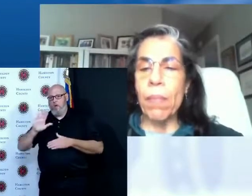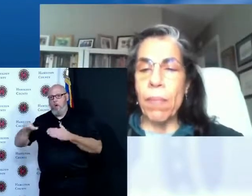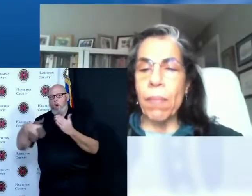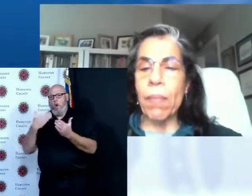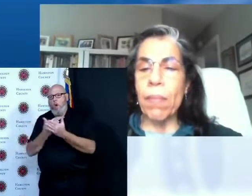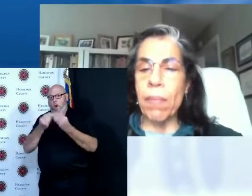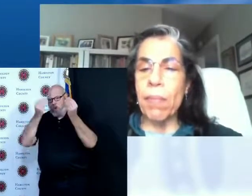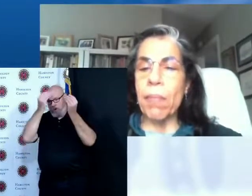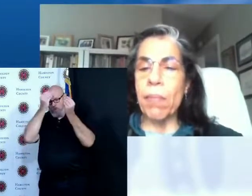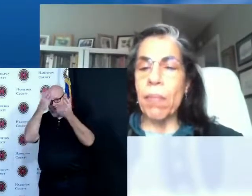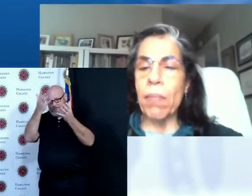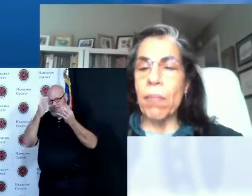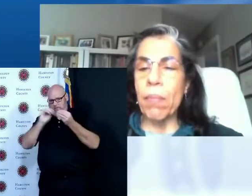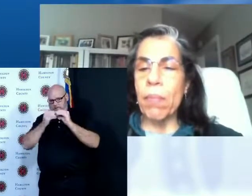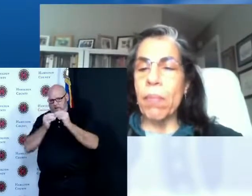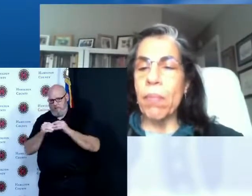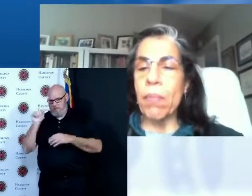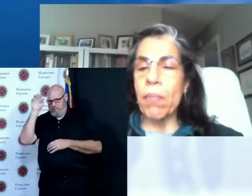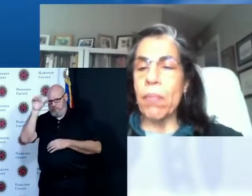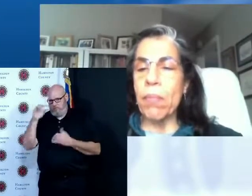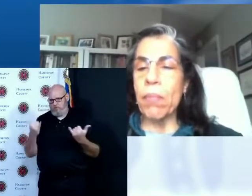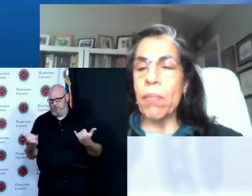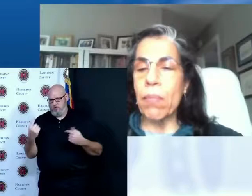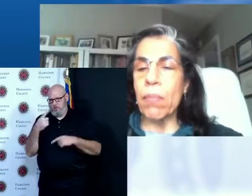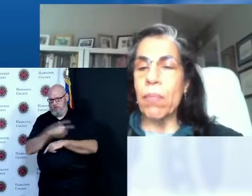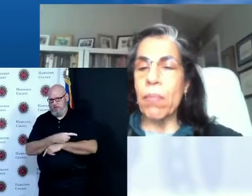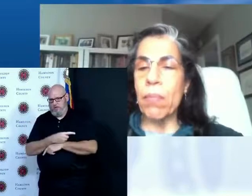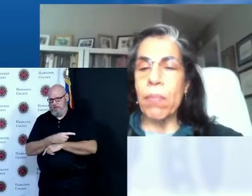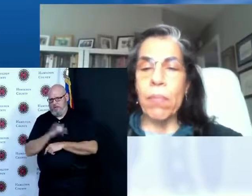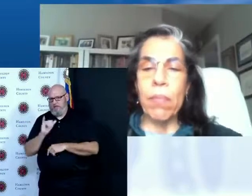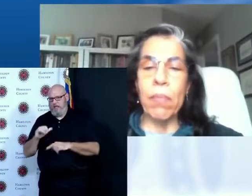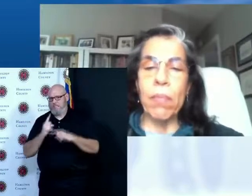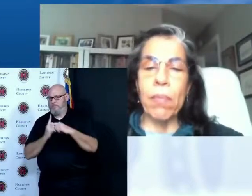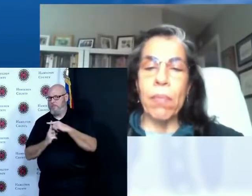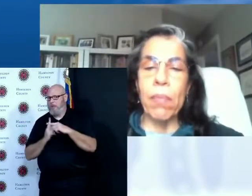unless there's some delayed information getting to the state I think we should turn red tomorrow